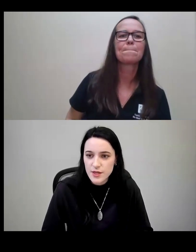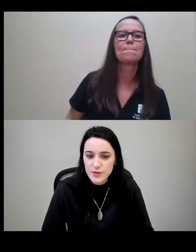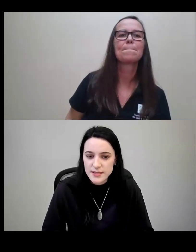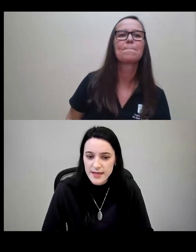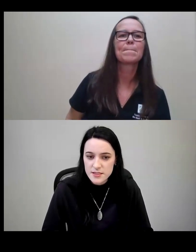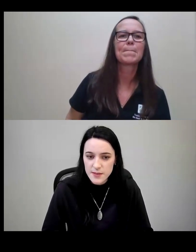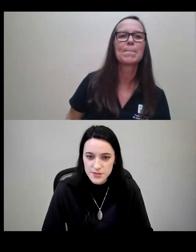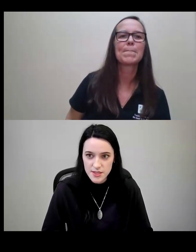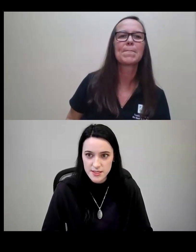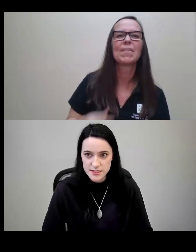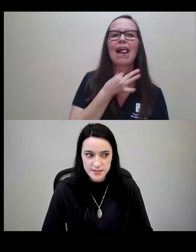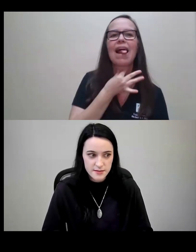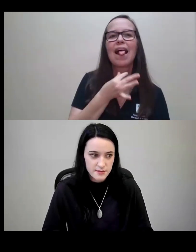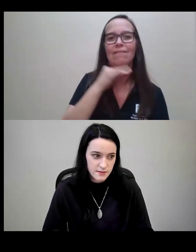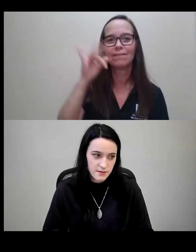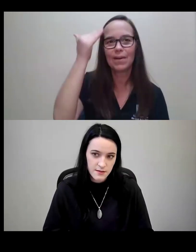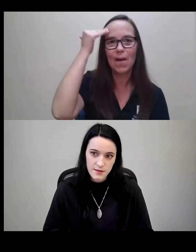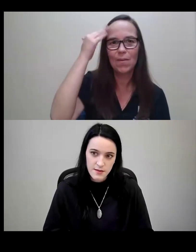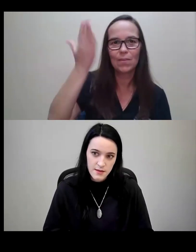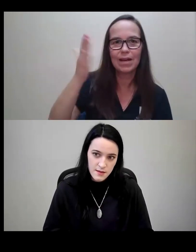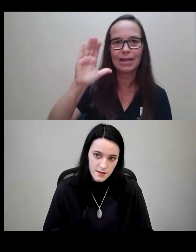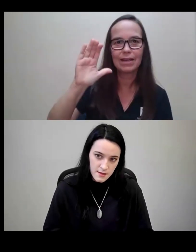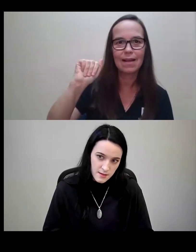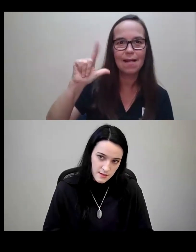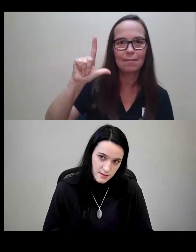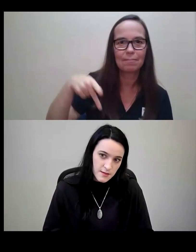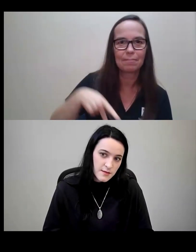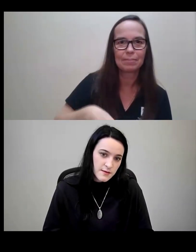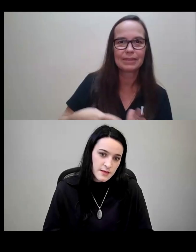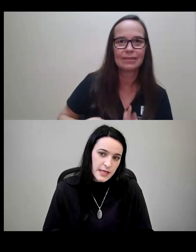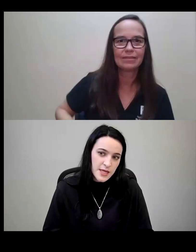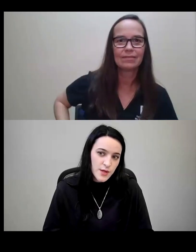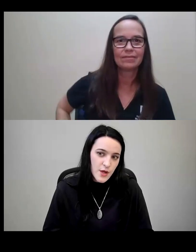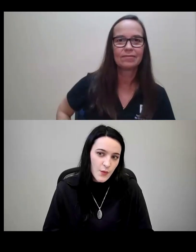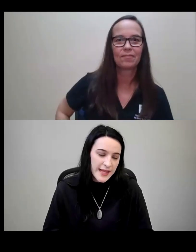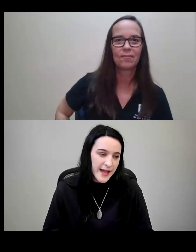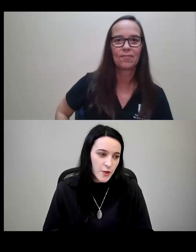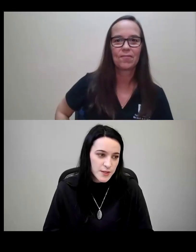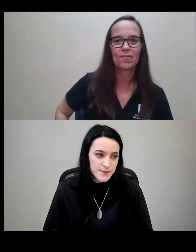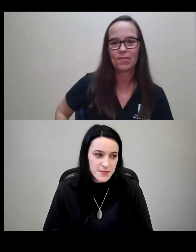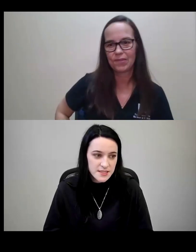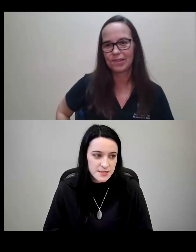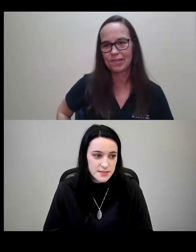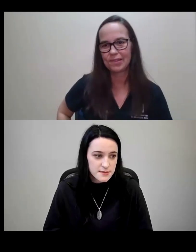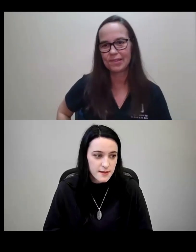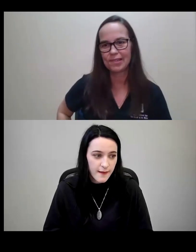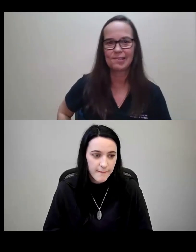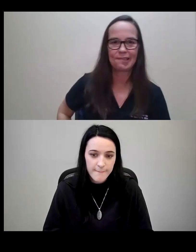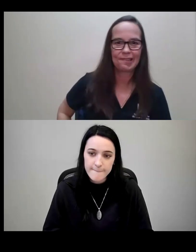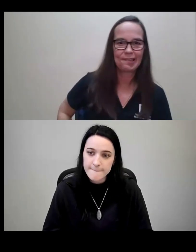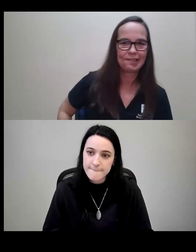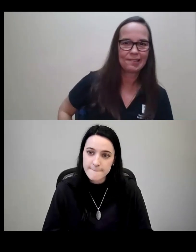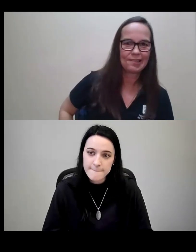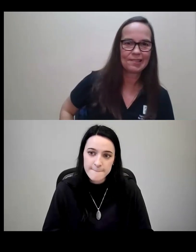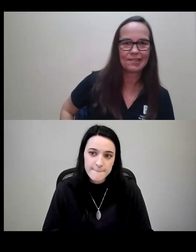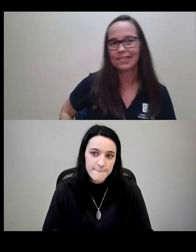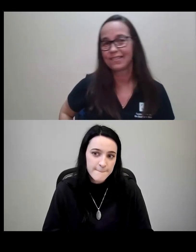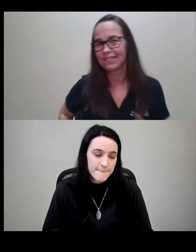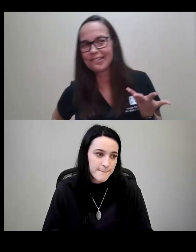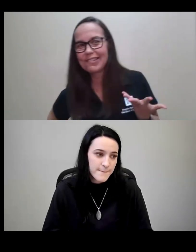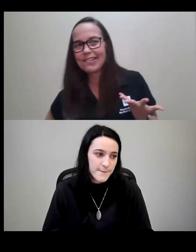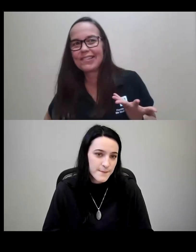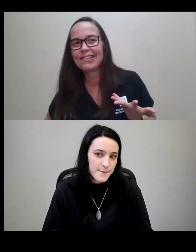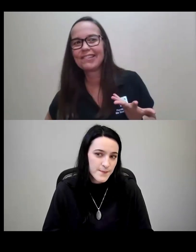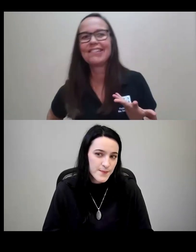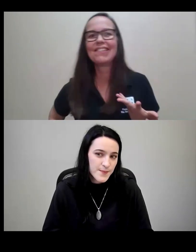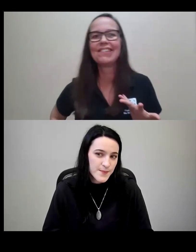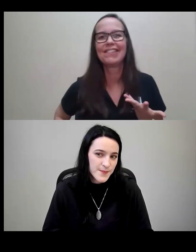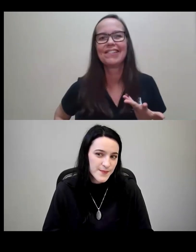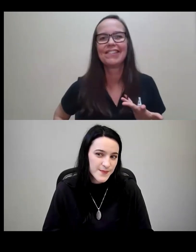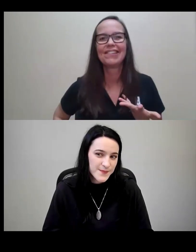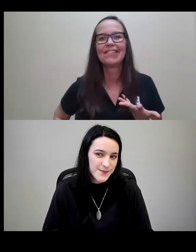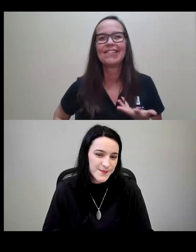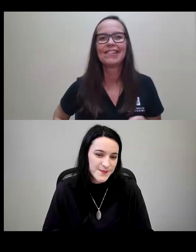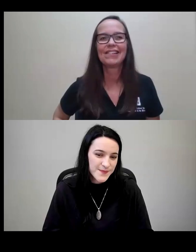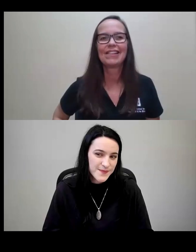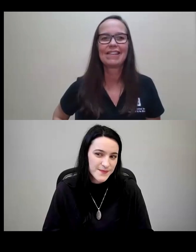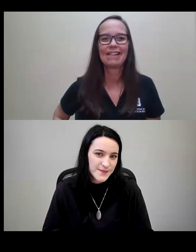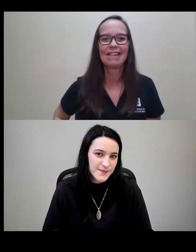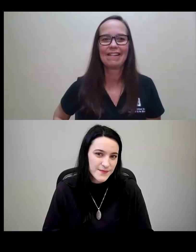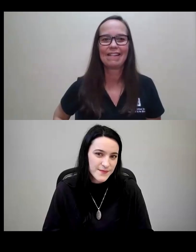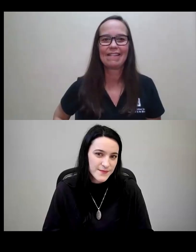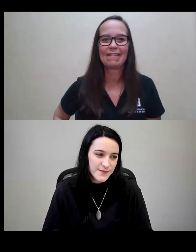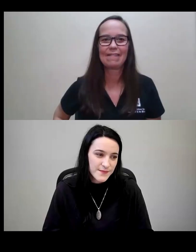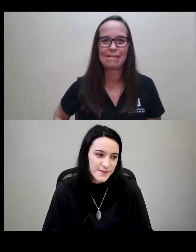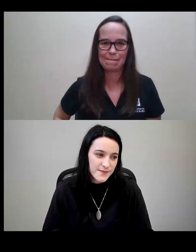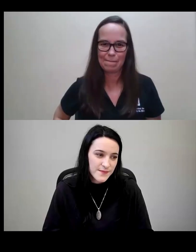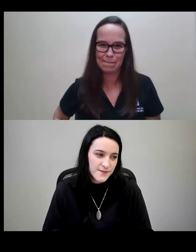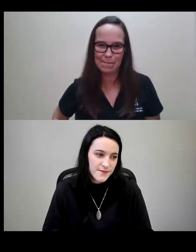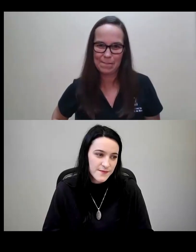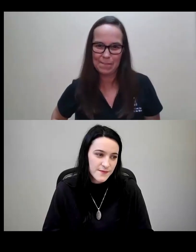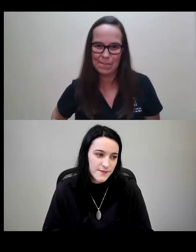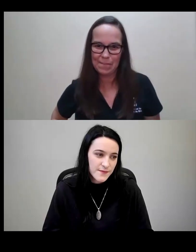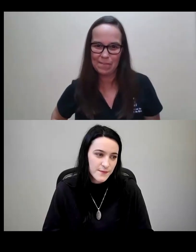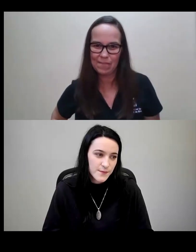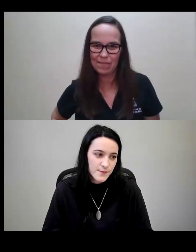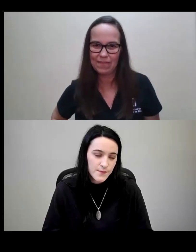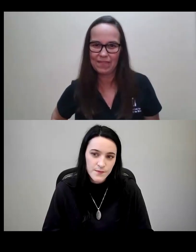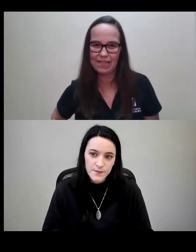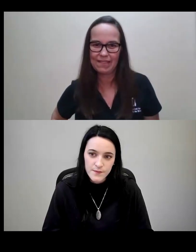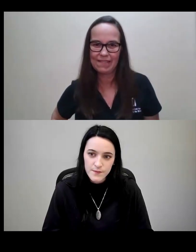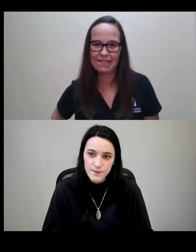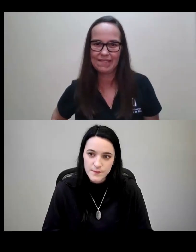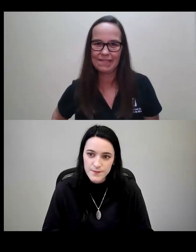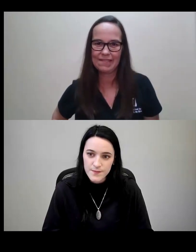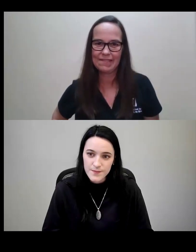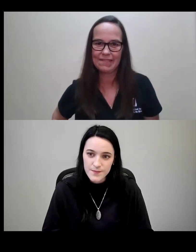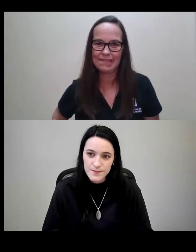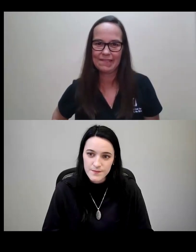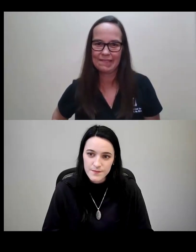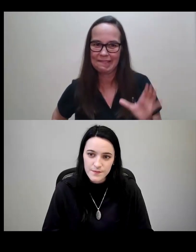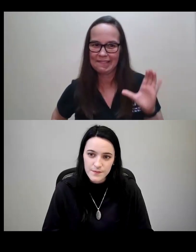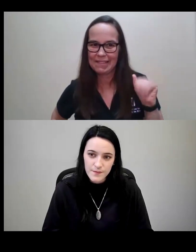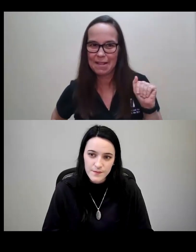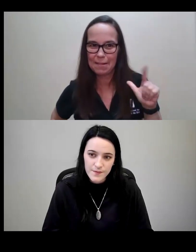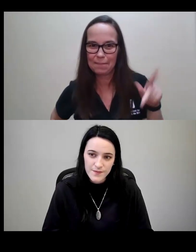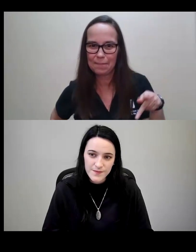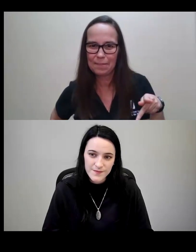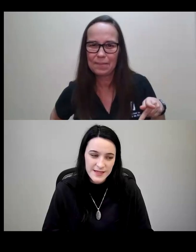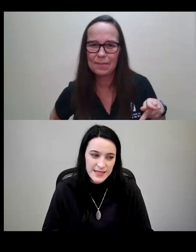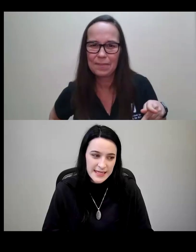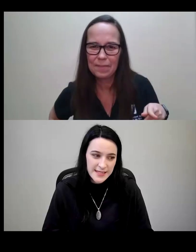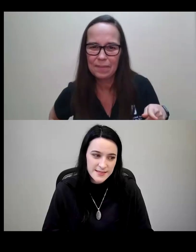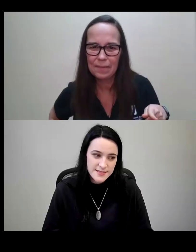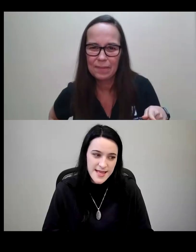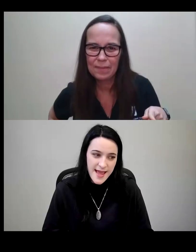Anyone know what that expansion is? Anyone know what CALP means?